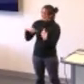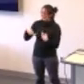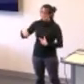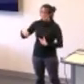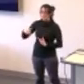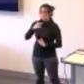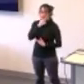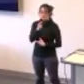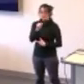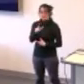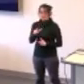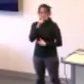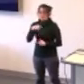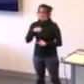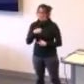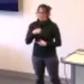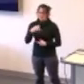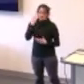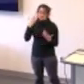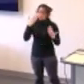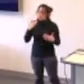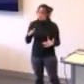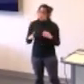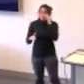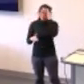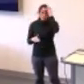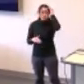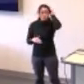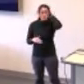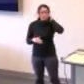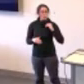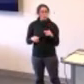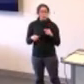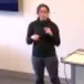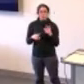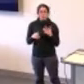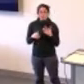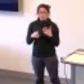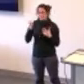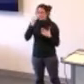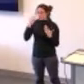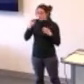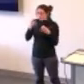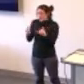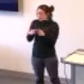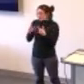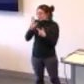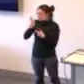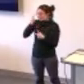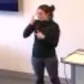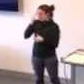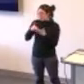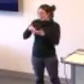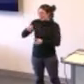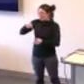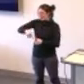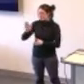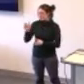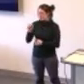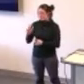But if you don't know, after know it now, you'll know that after the talk. T.L. is on the front lines of fighting